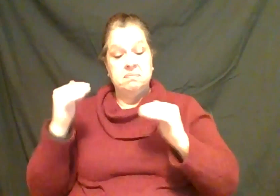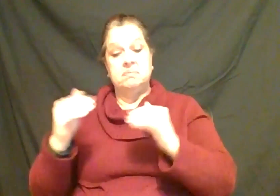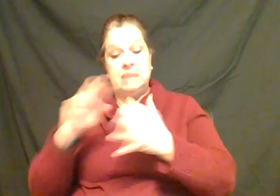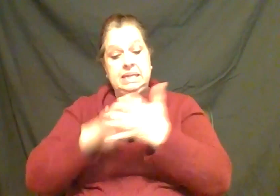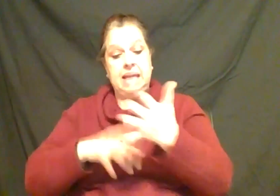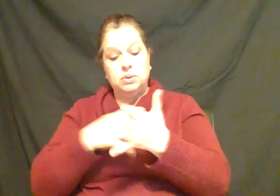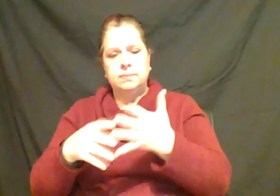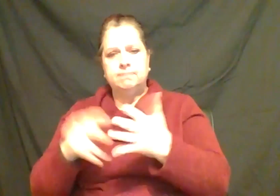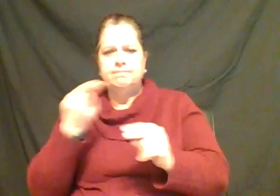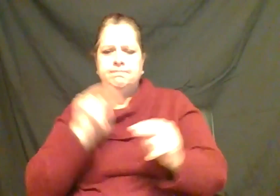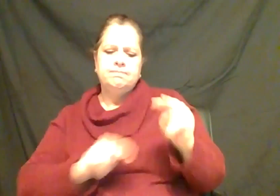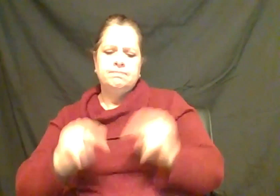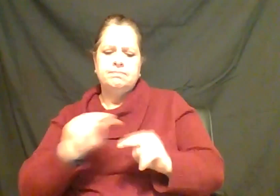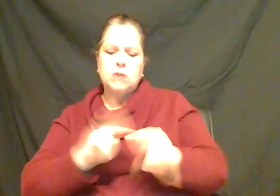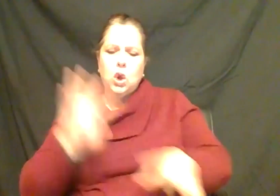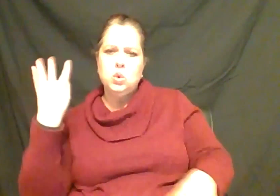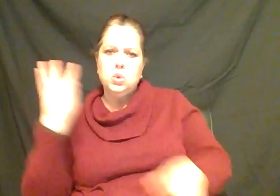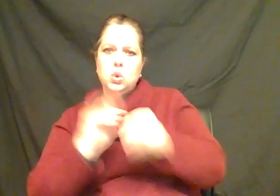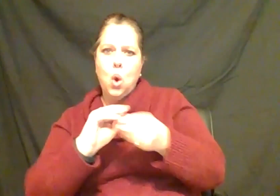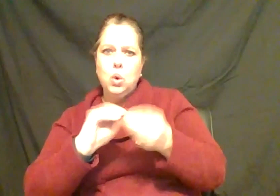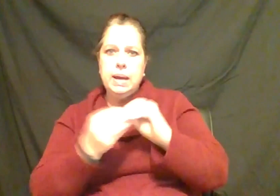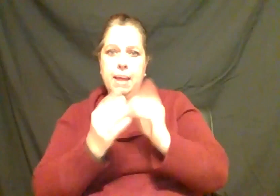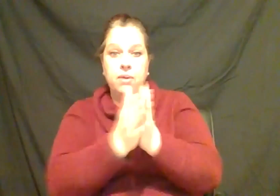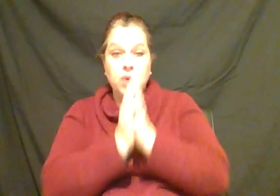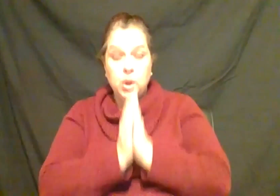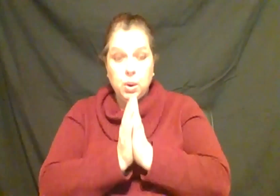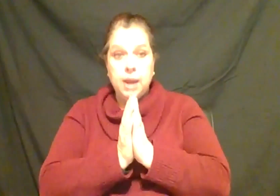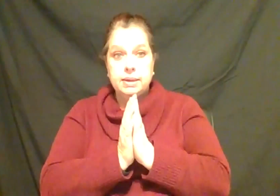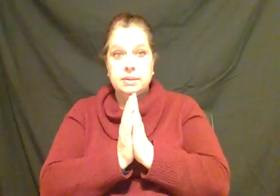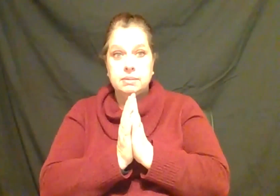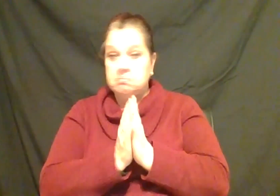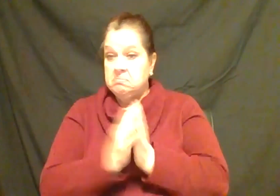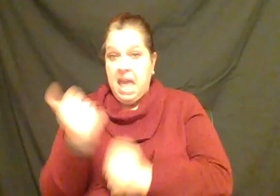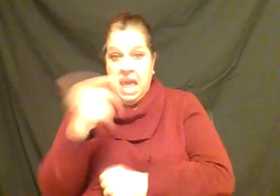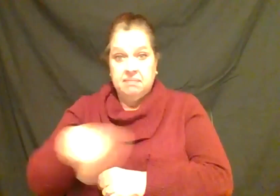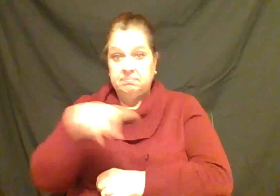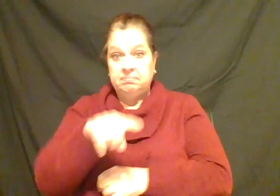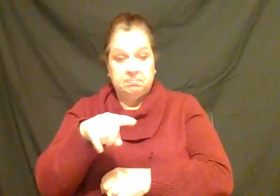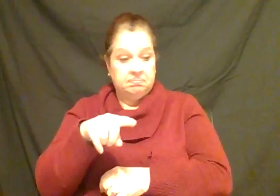look at the total number of requests that again anyone could make regardless of when they made it